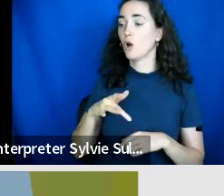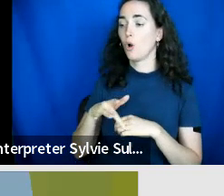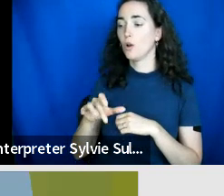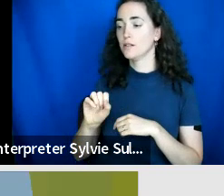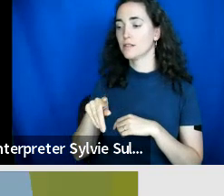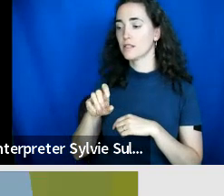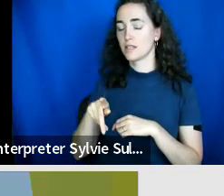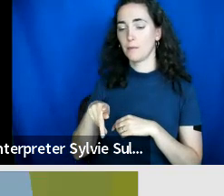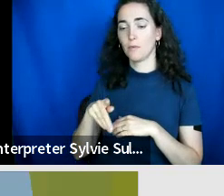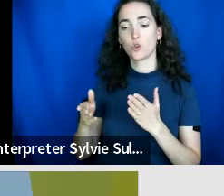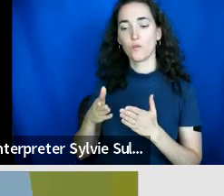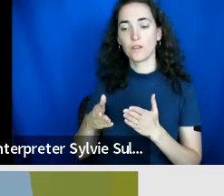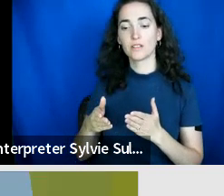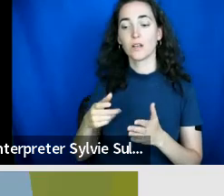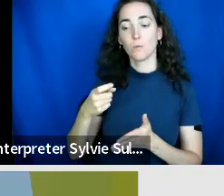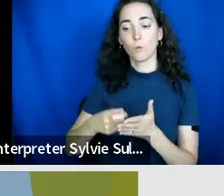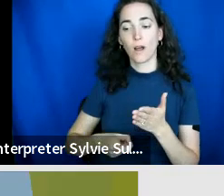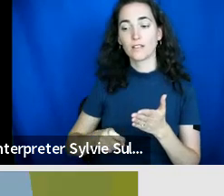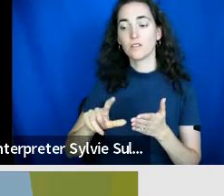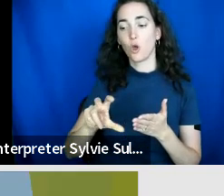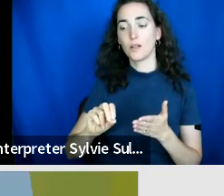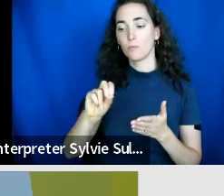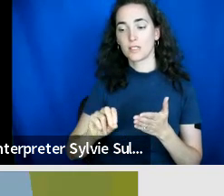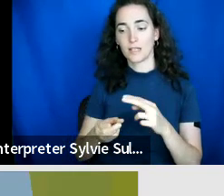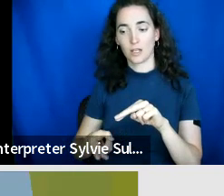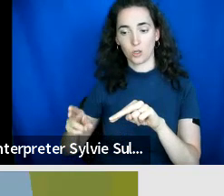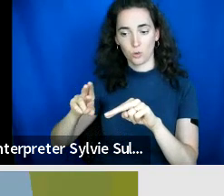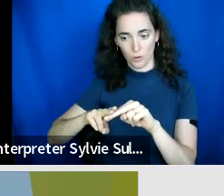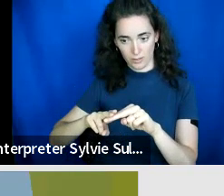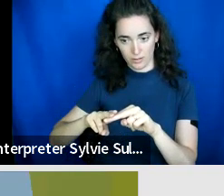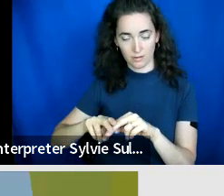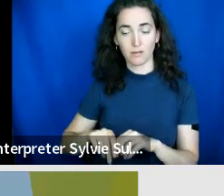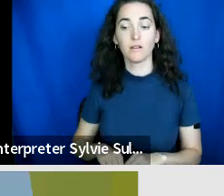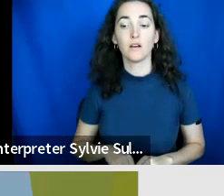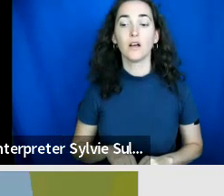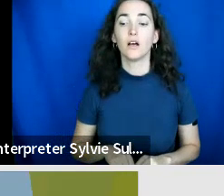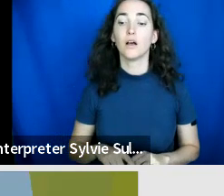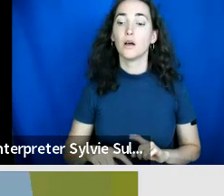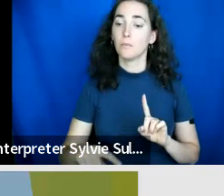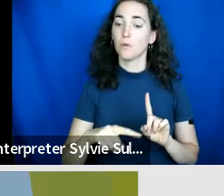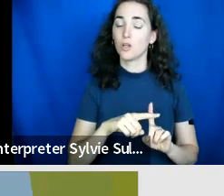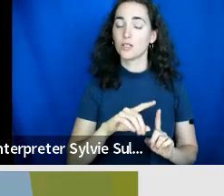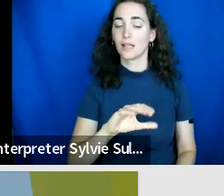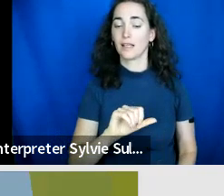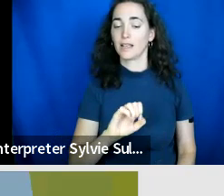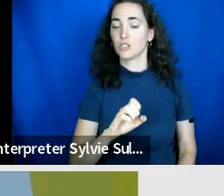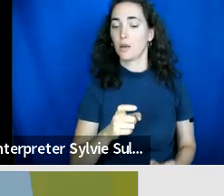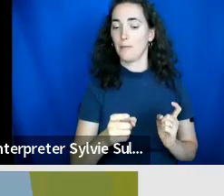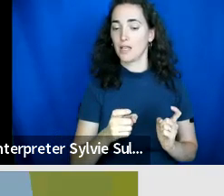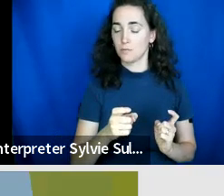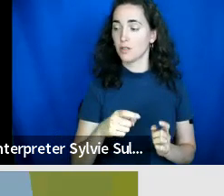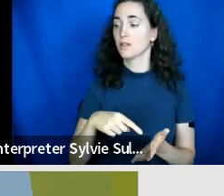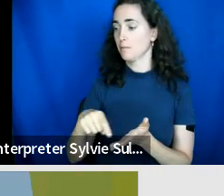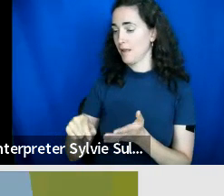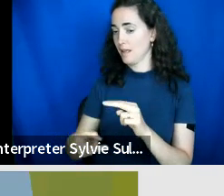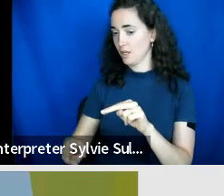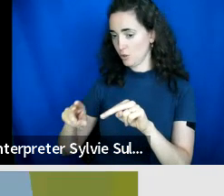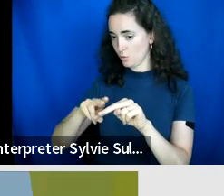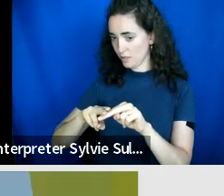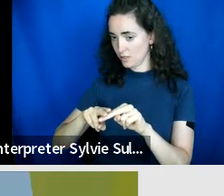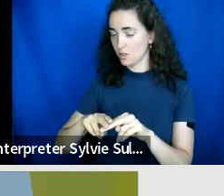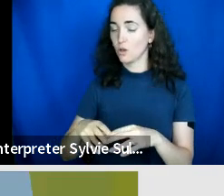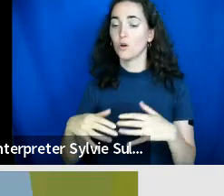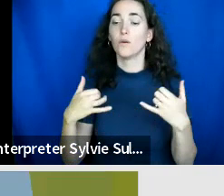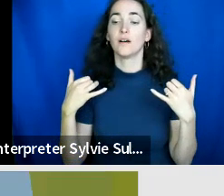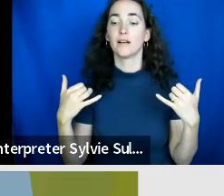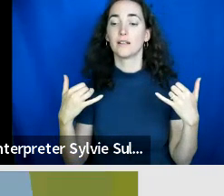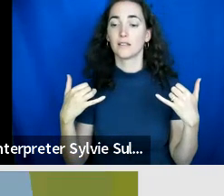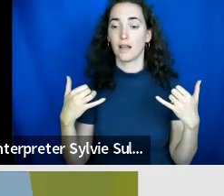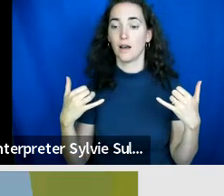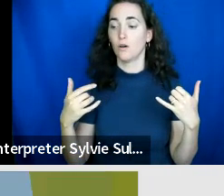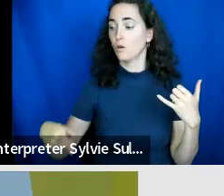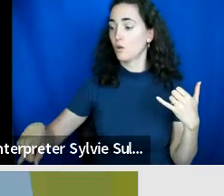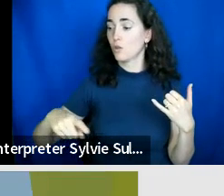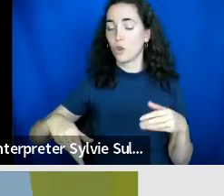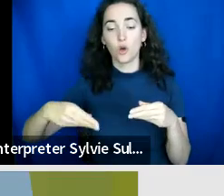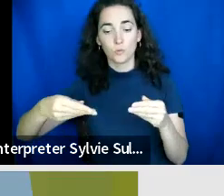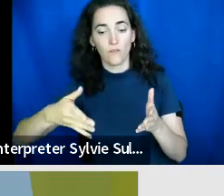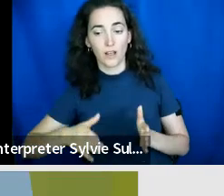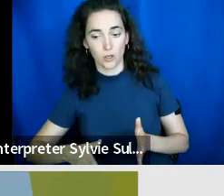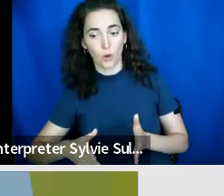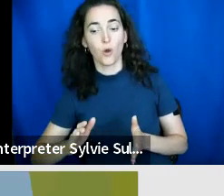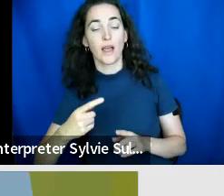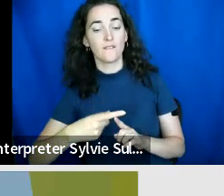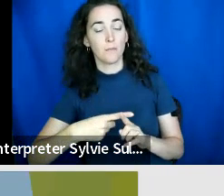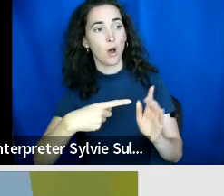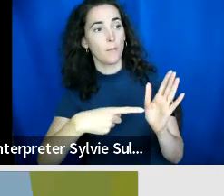That are provided, and then an additional increase was given for case management, so that there's now a flat amount that those providers are able to build per month.